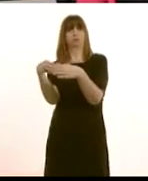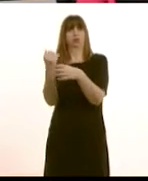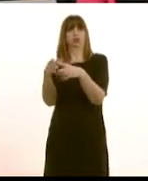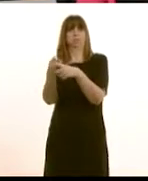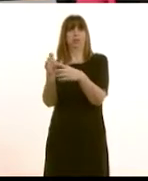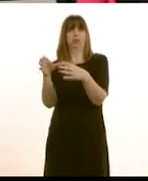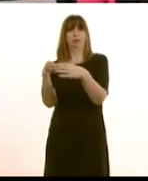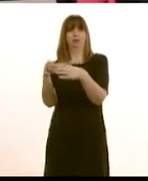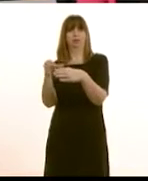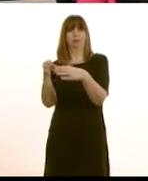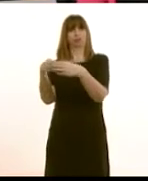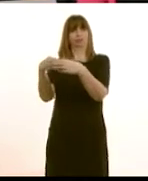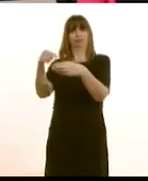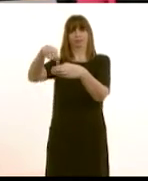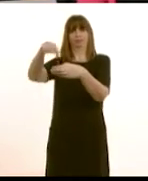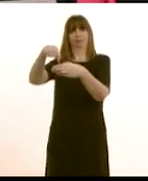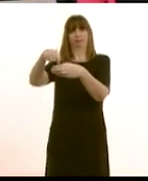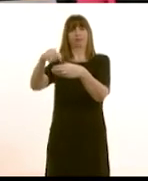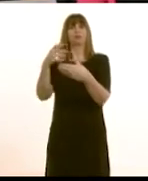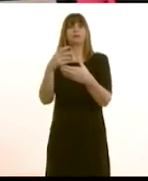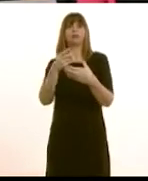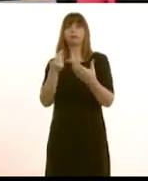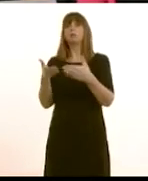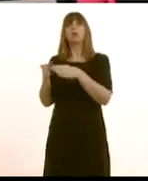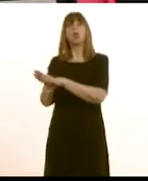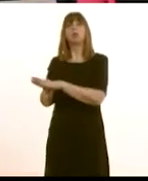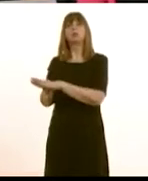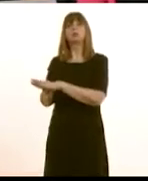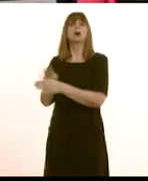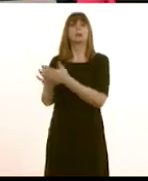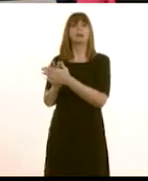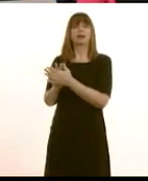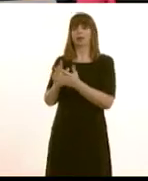practices have decided not to operate, the health board does take them over and salaried